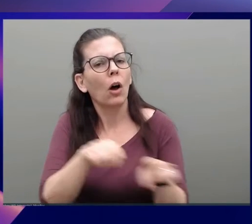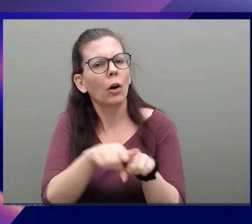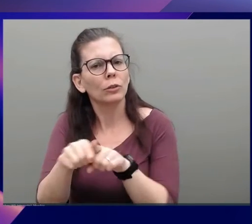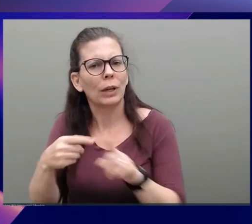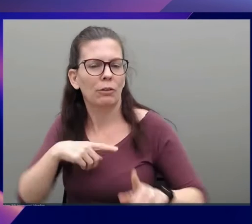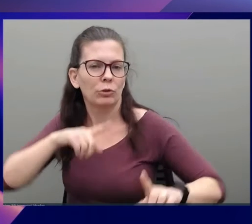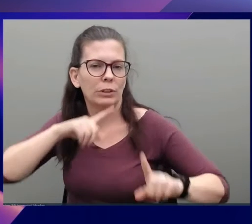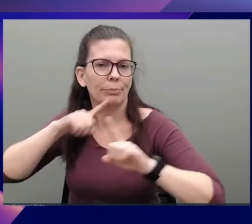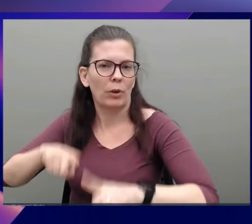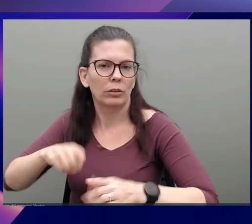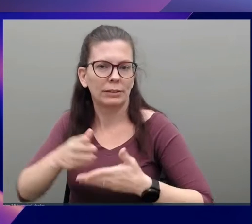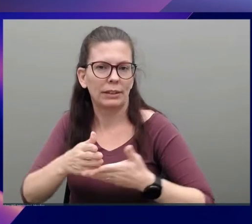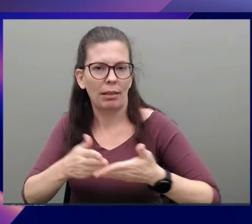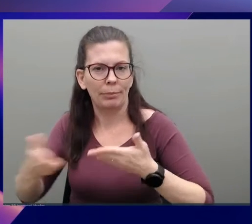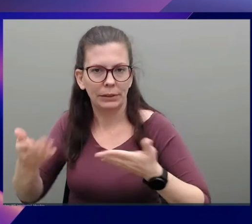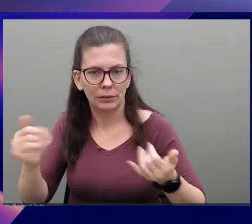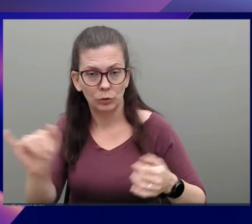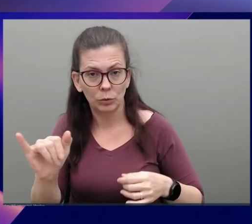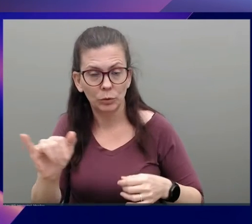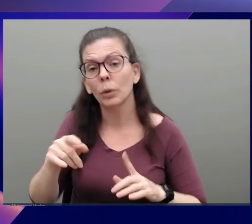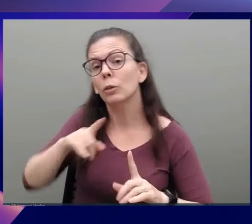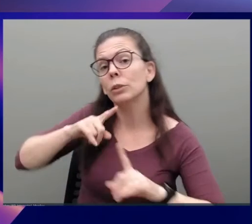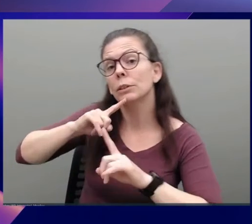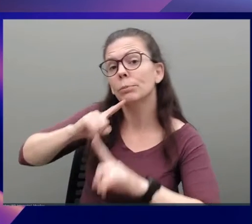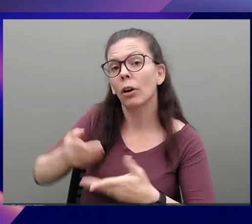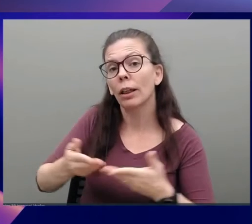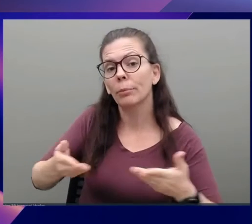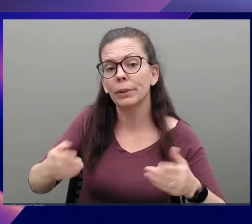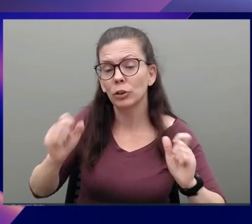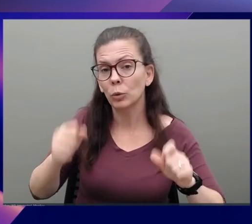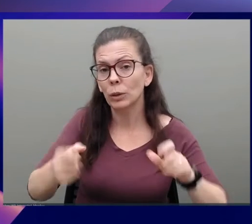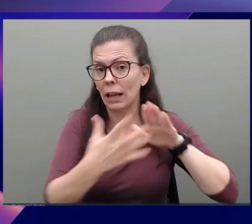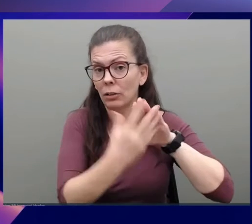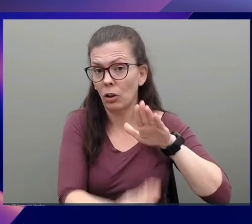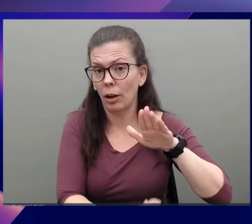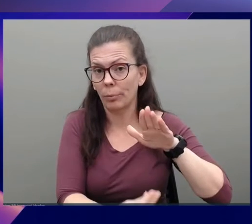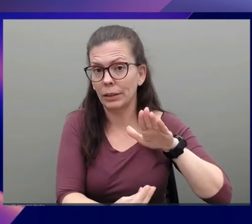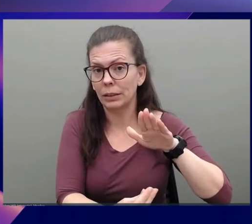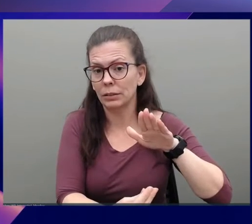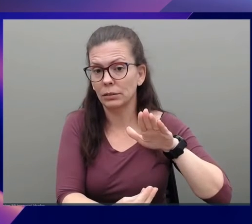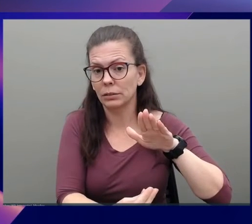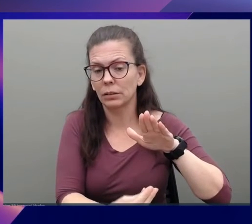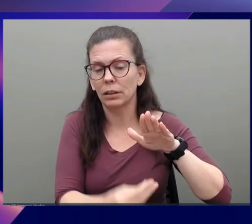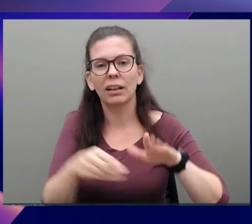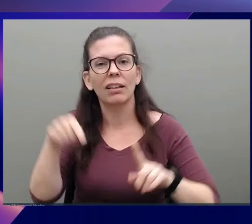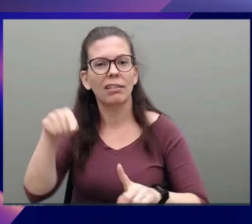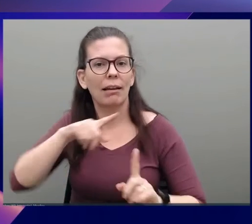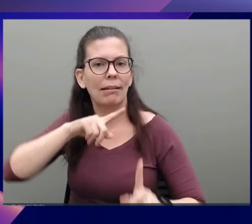And so with these response elements, you can actually copy the particular command ID.